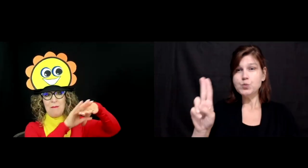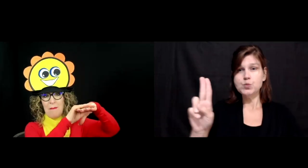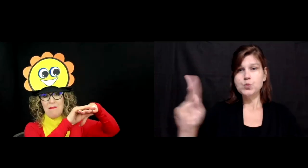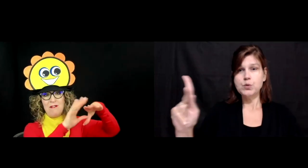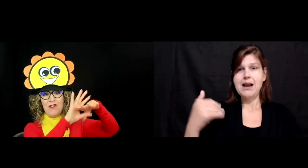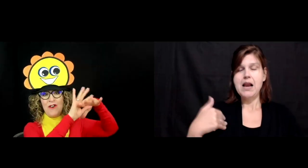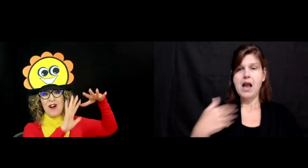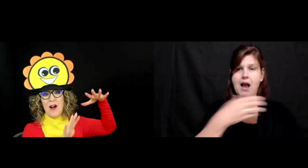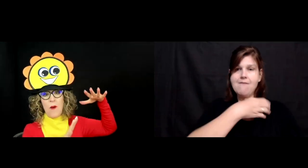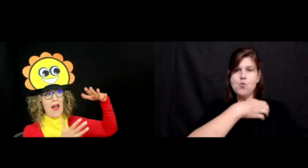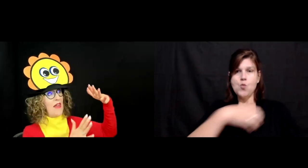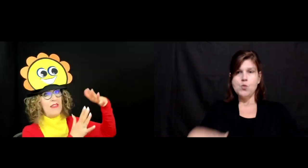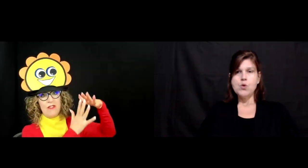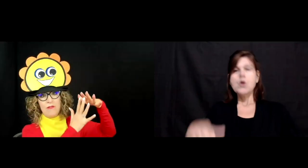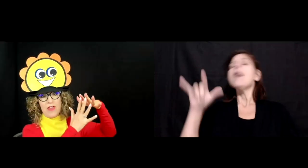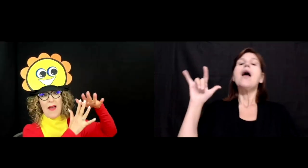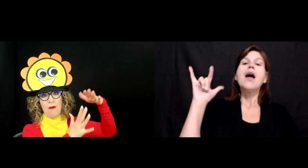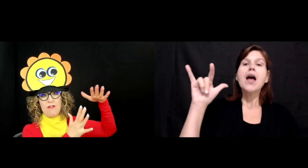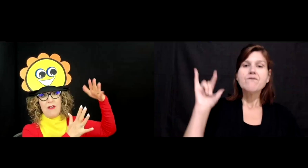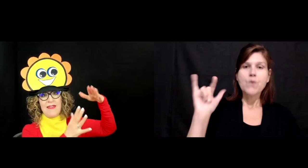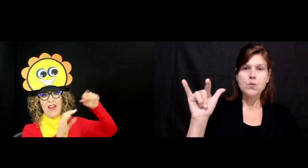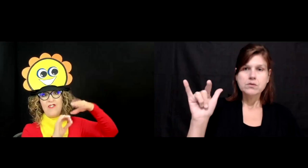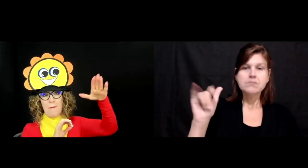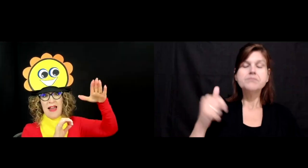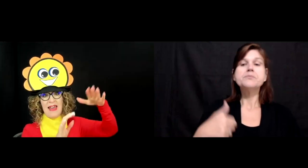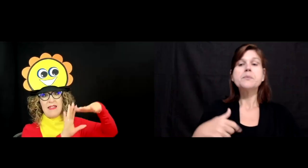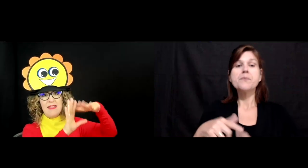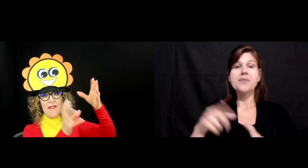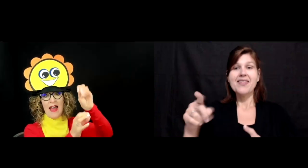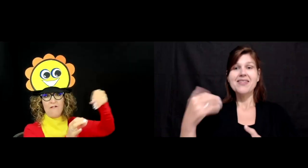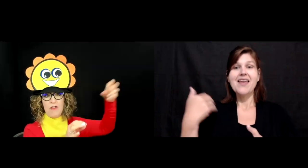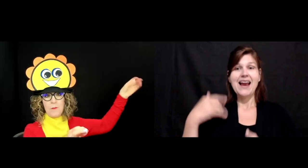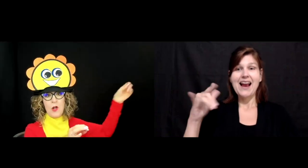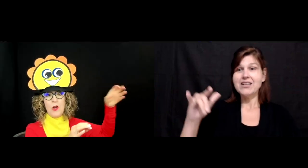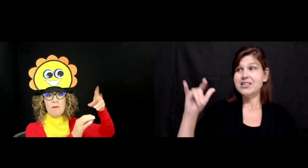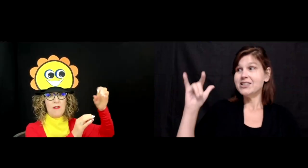I'm absolutely sure, where they go out in their jet planes and they have the plumes